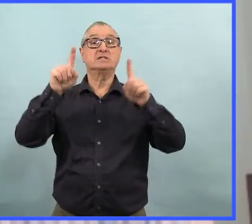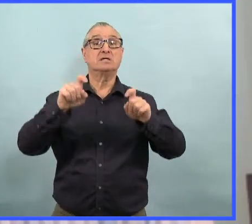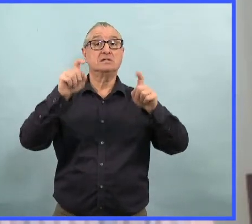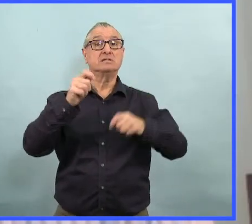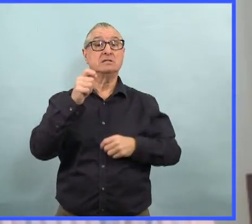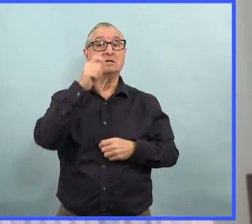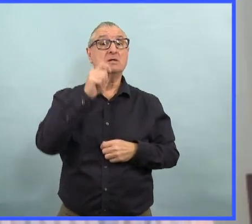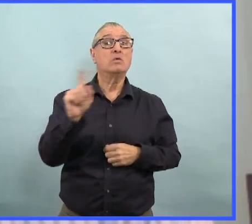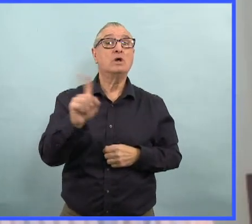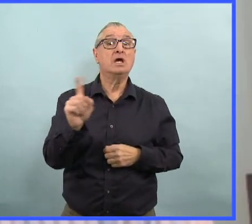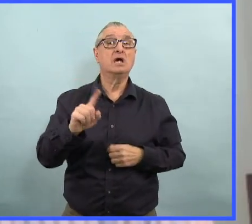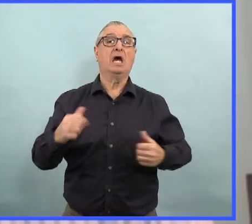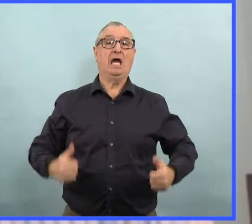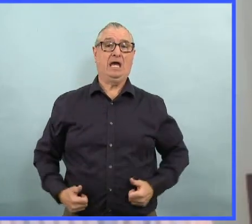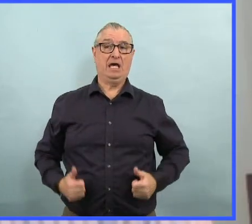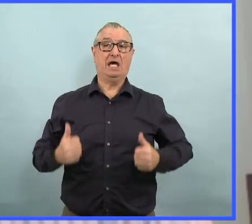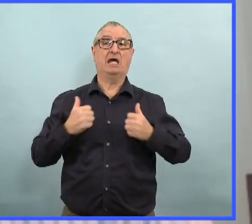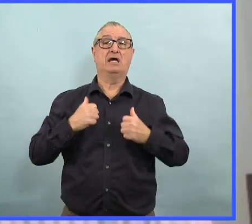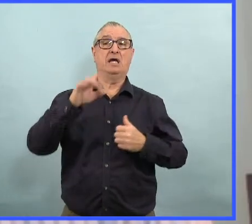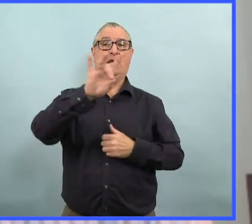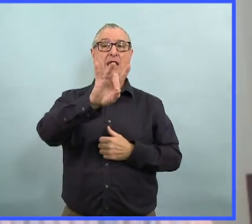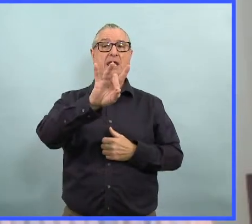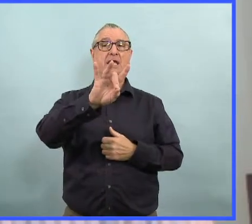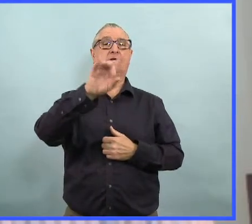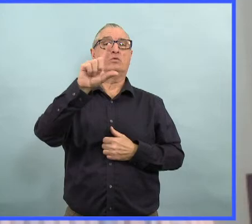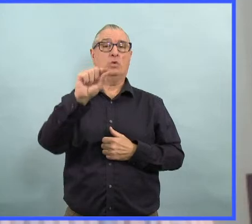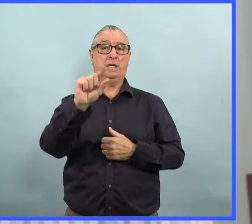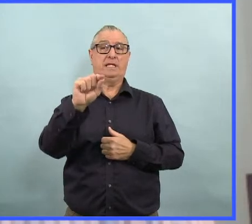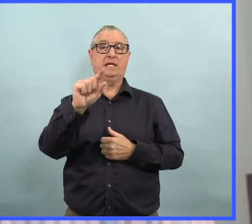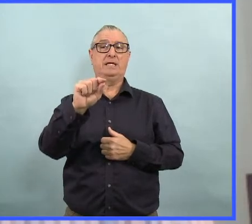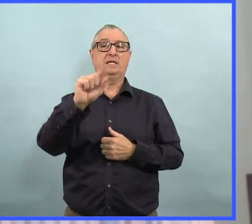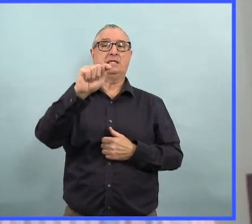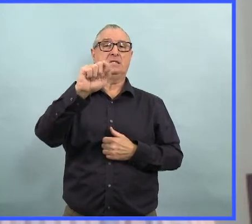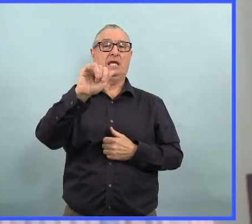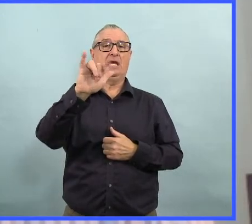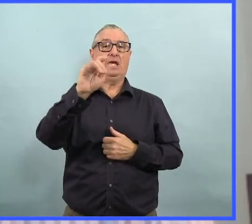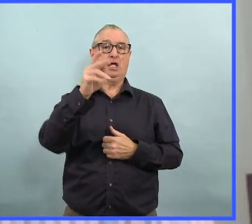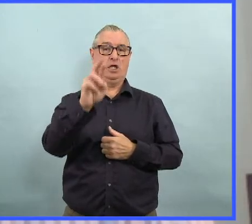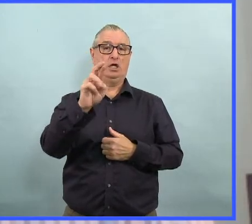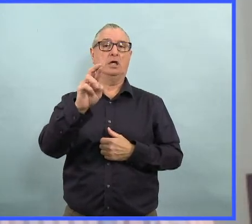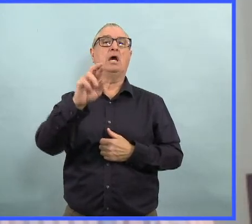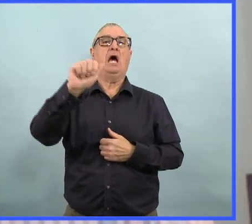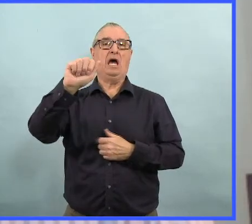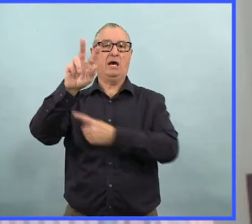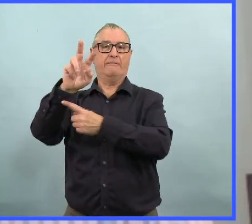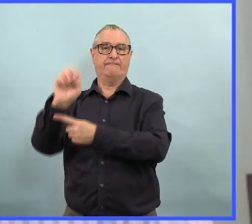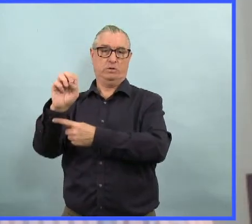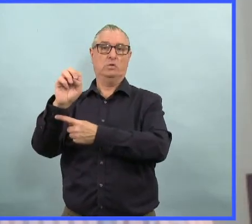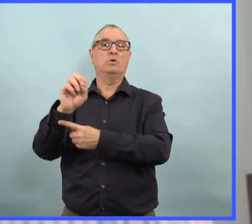uh for tests uh which means you need to be age five or older with symptoms uh of cova 19